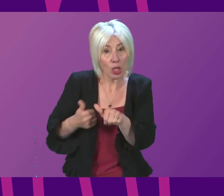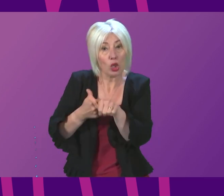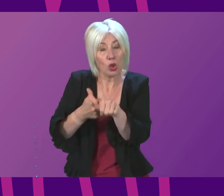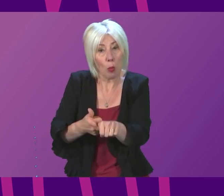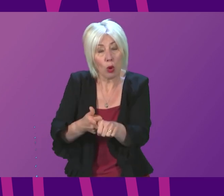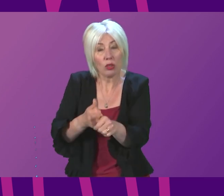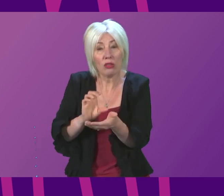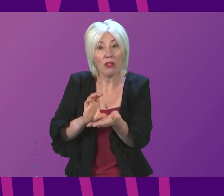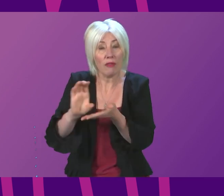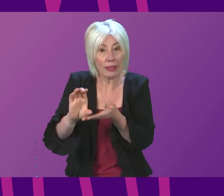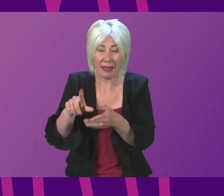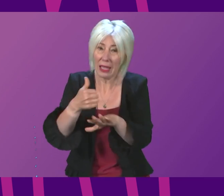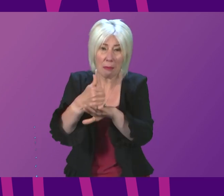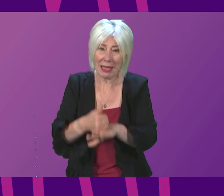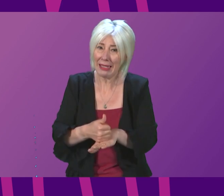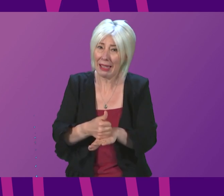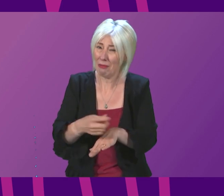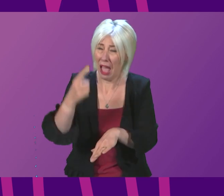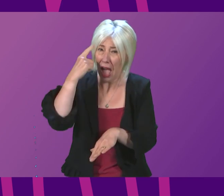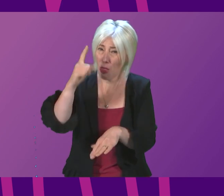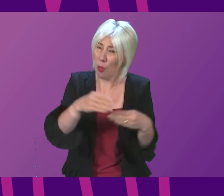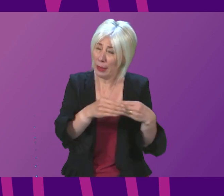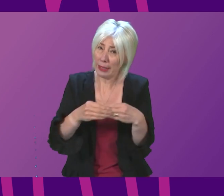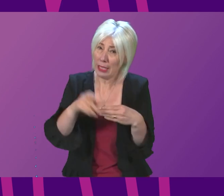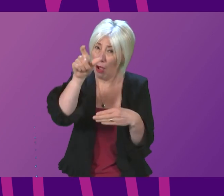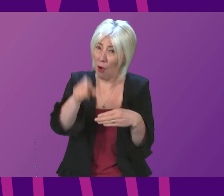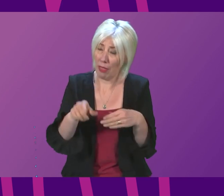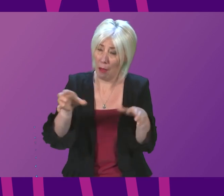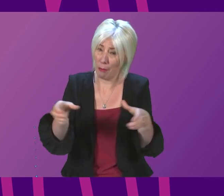Again, that is basic stuff that I thought a leader of an Opposition party would have